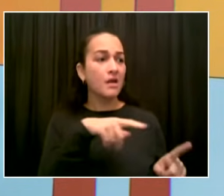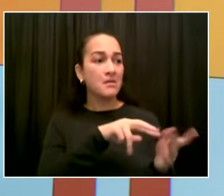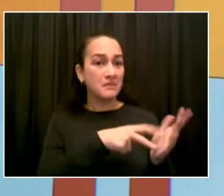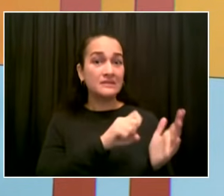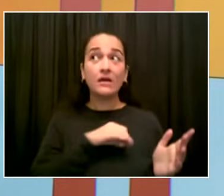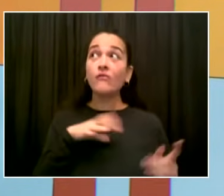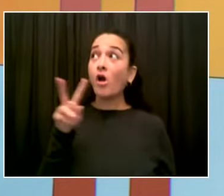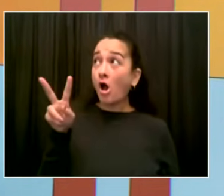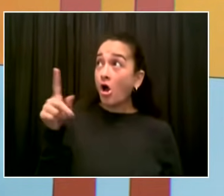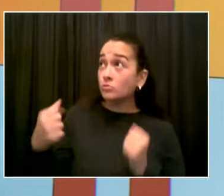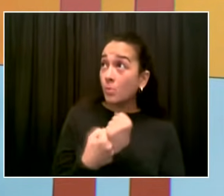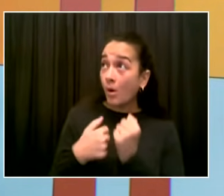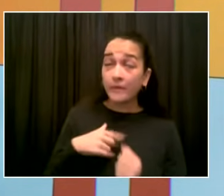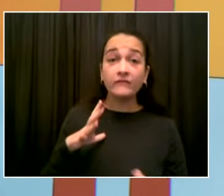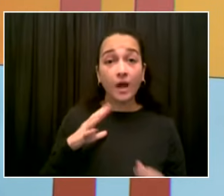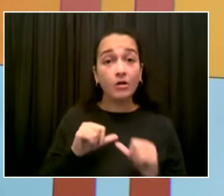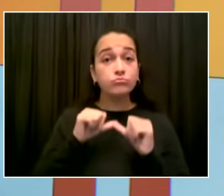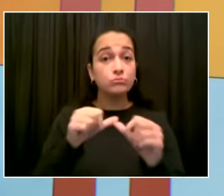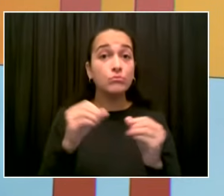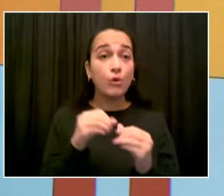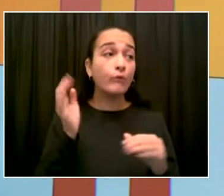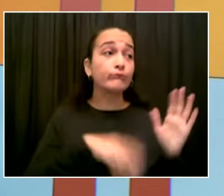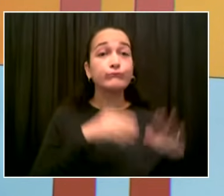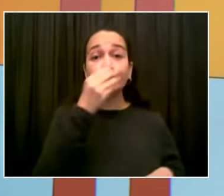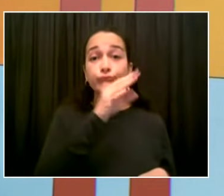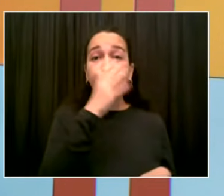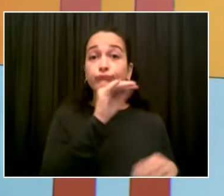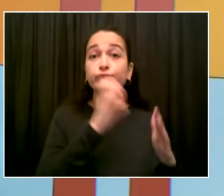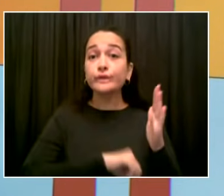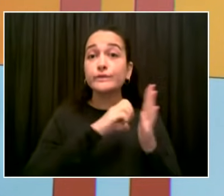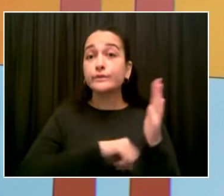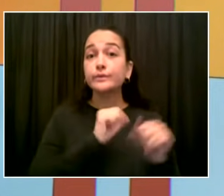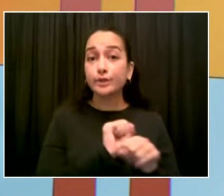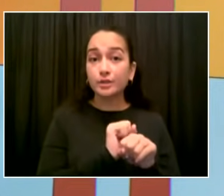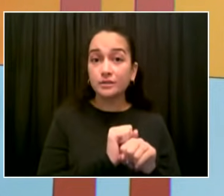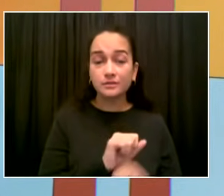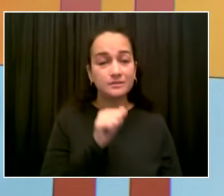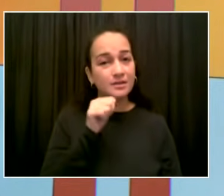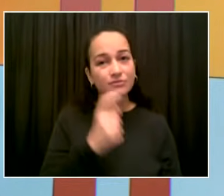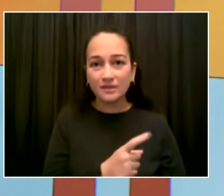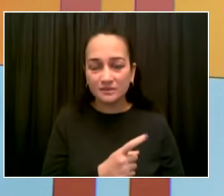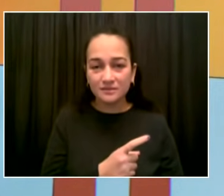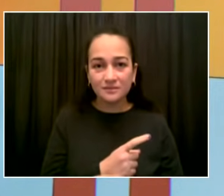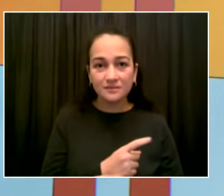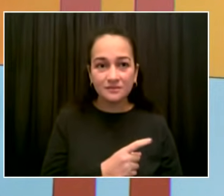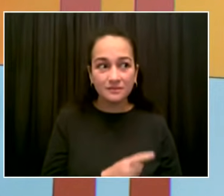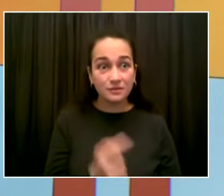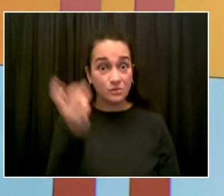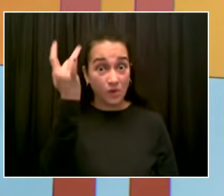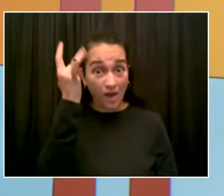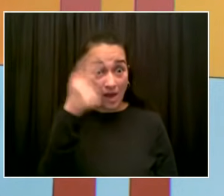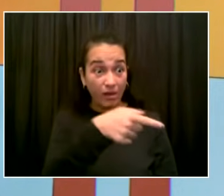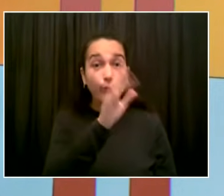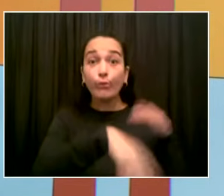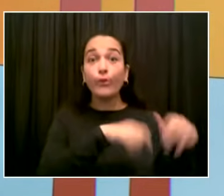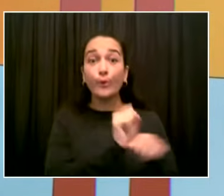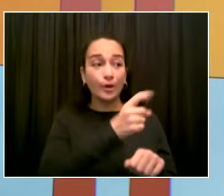ENVIRONMENT FOR THE INMATES. WE'RE GOING TO USE WHATEVER TOOLS WE HAVE. WE ARE STILL■ç IN AN EMERGENCY SITUATION WITH